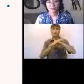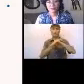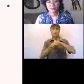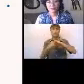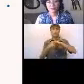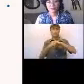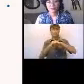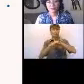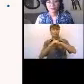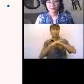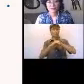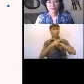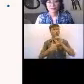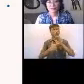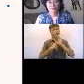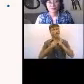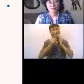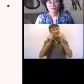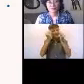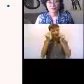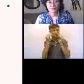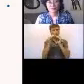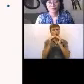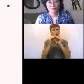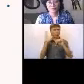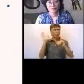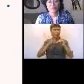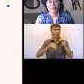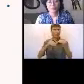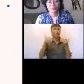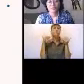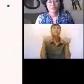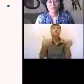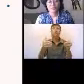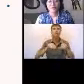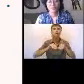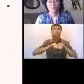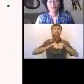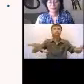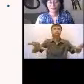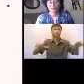takes more time, anti-racism does take more time, because there's not a structure in place